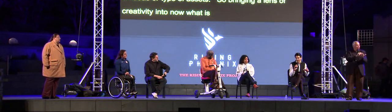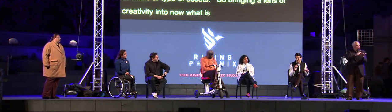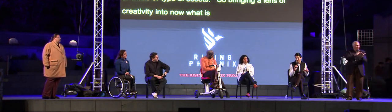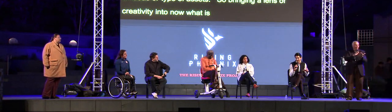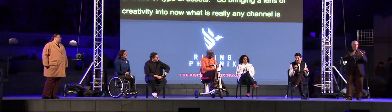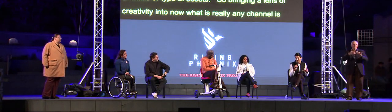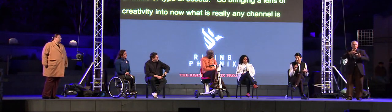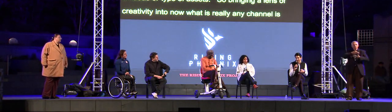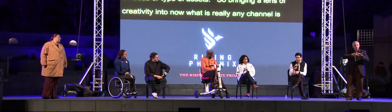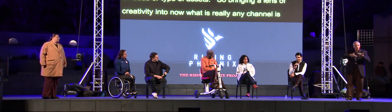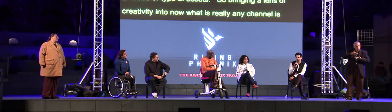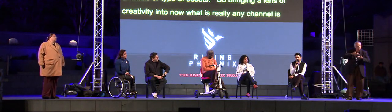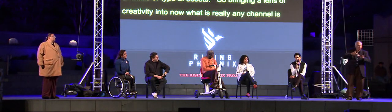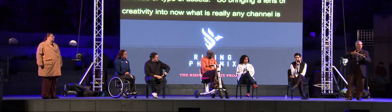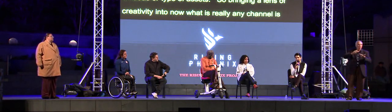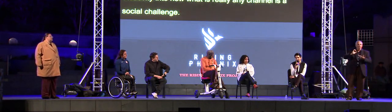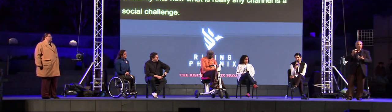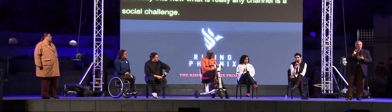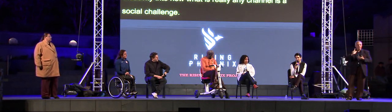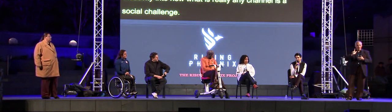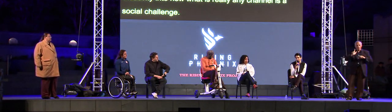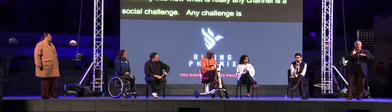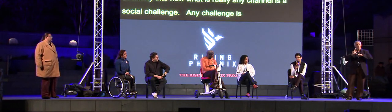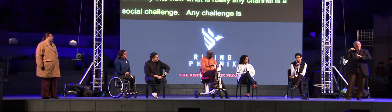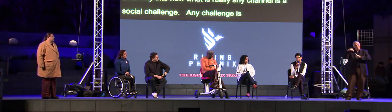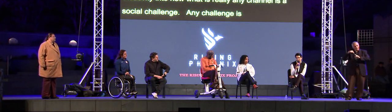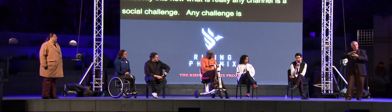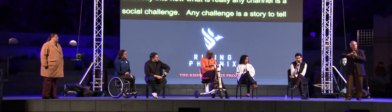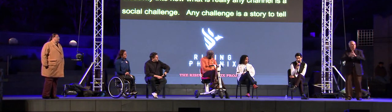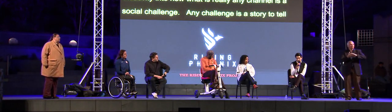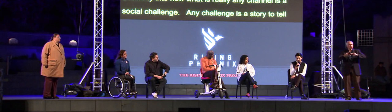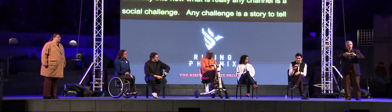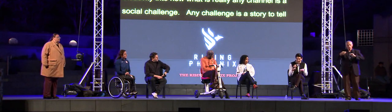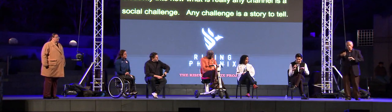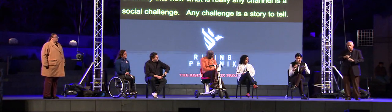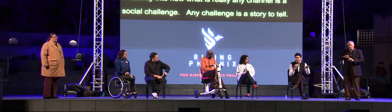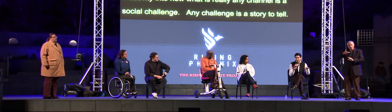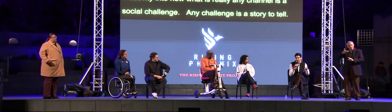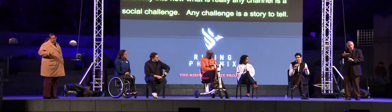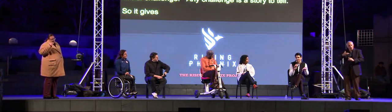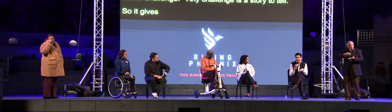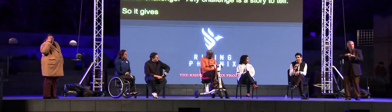Any channel is a story a story to tell. So it gives, on the commercial side,